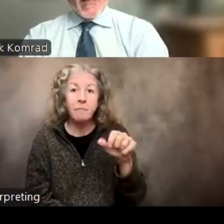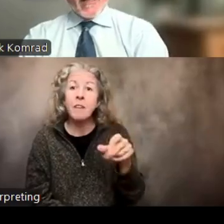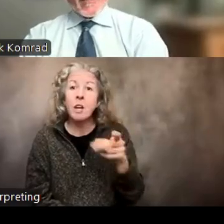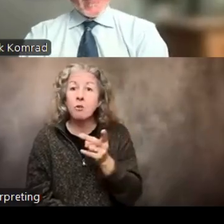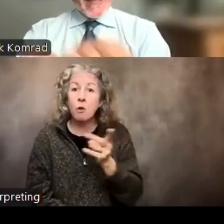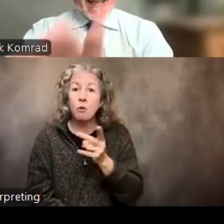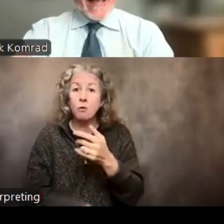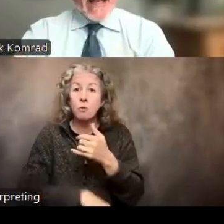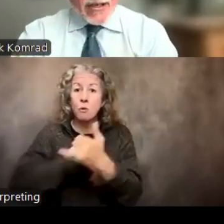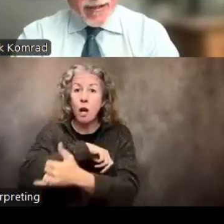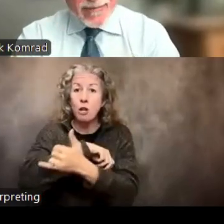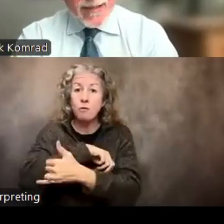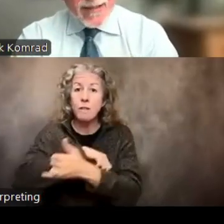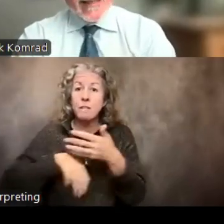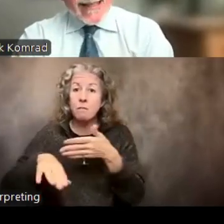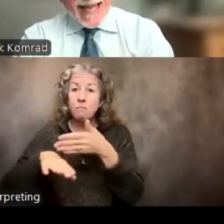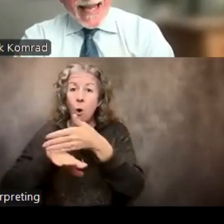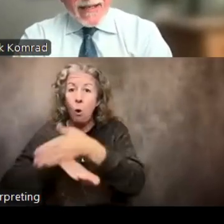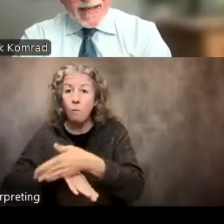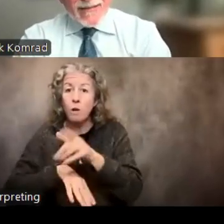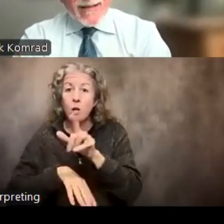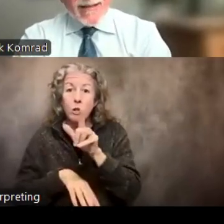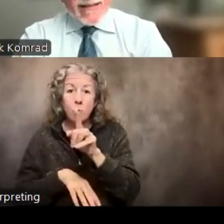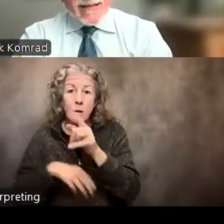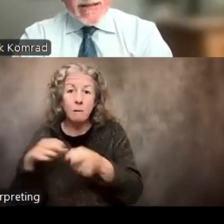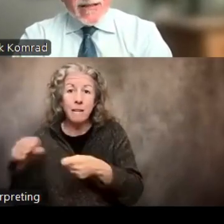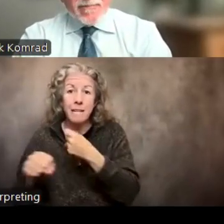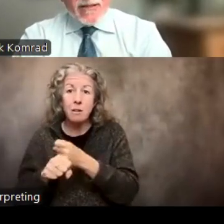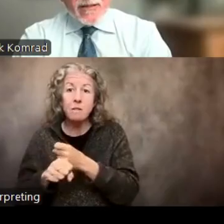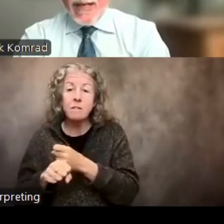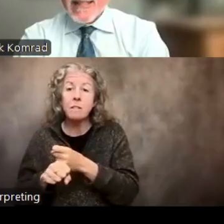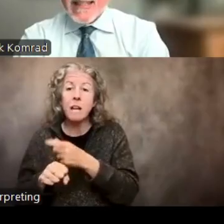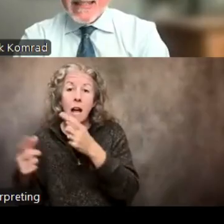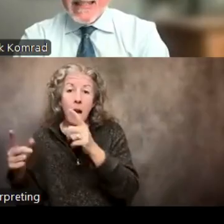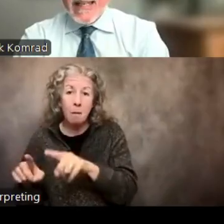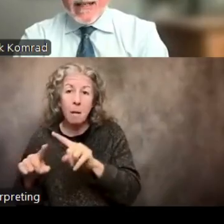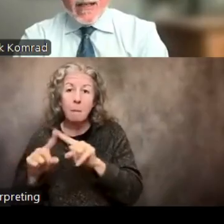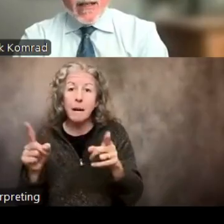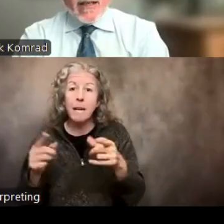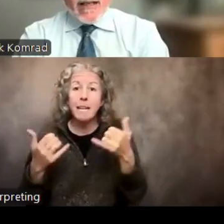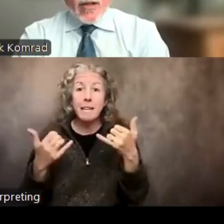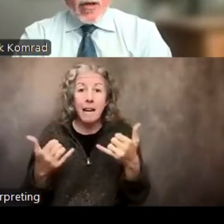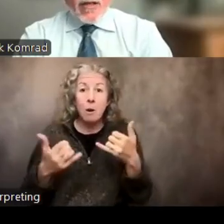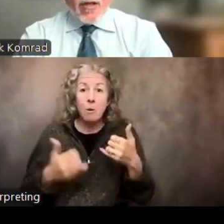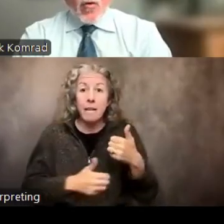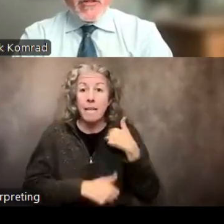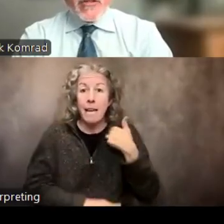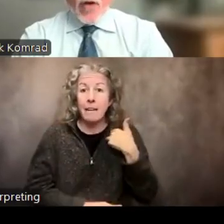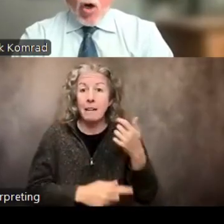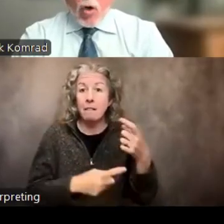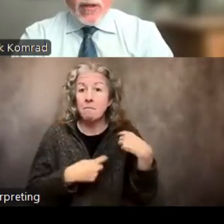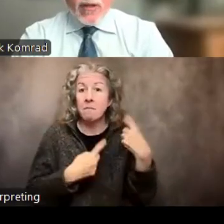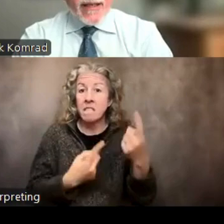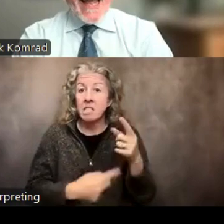years here in Canada since it's been 2016 in the course of only